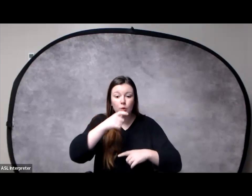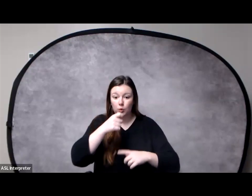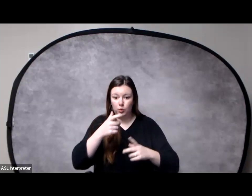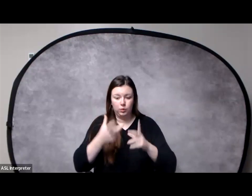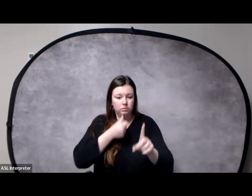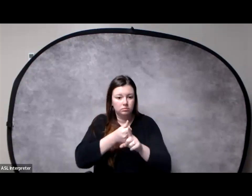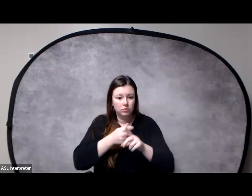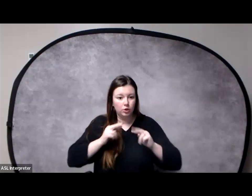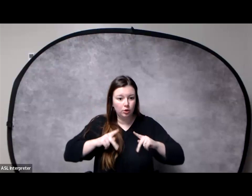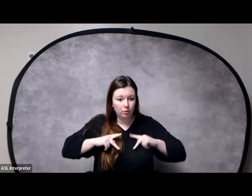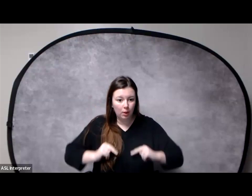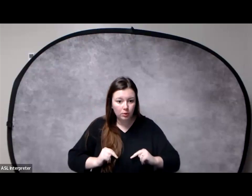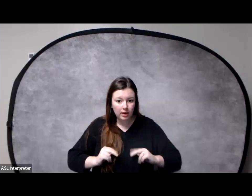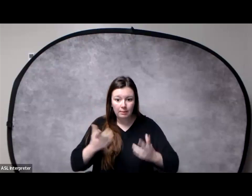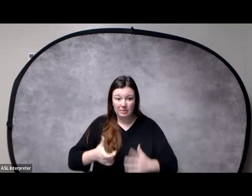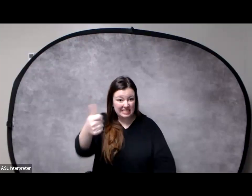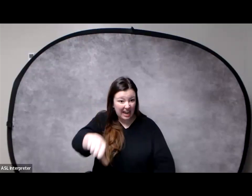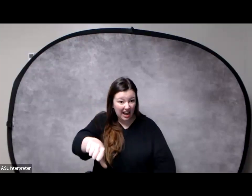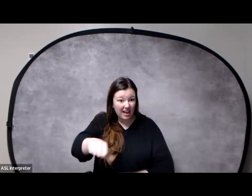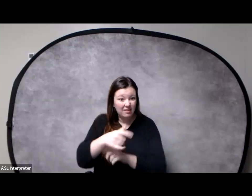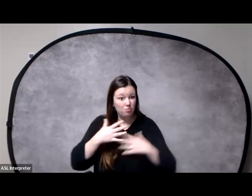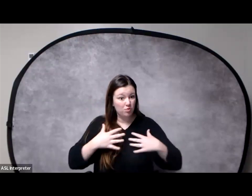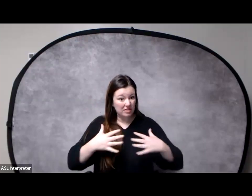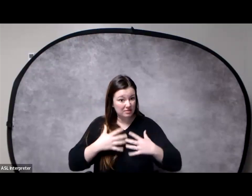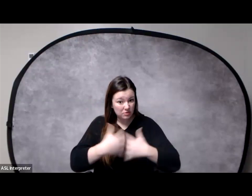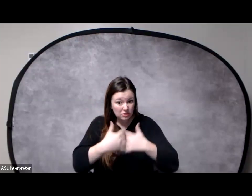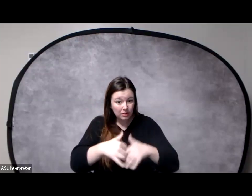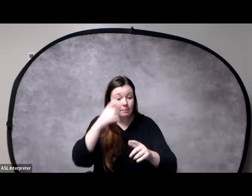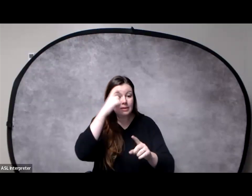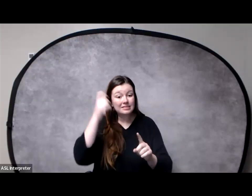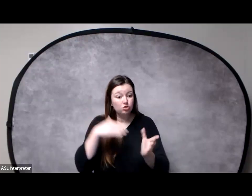the doctor may perceive that the patient has such a poor quality of life, that they won't